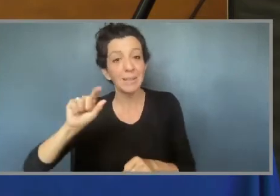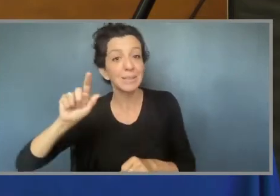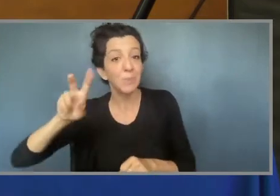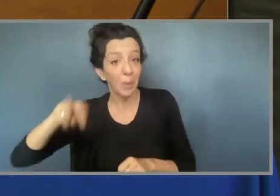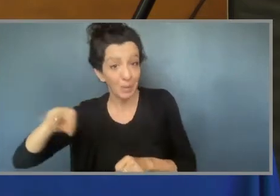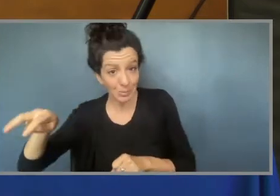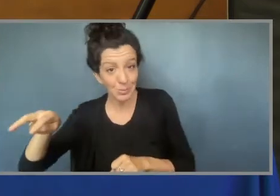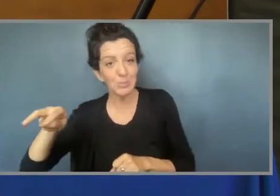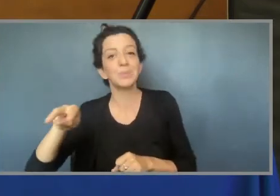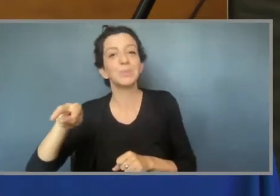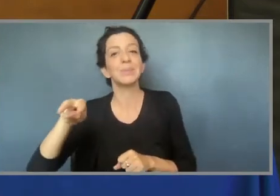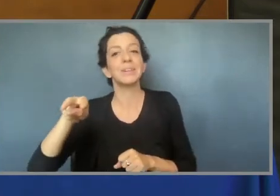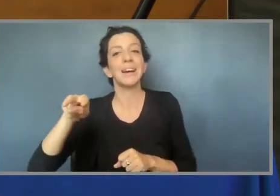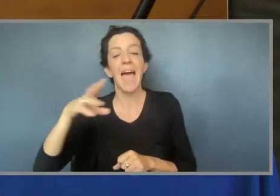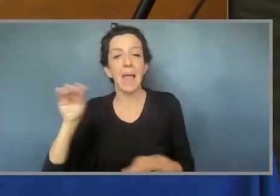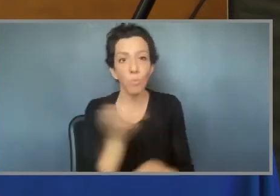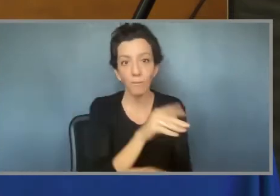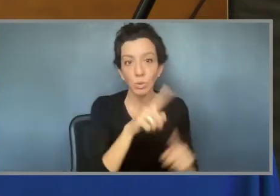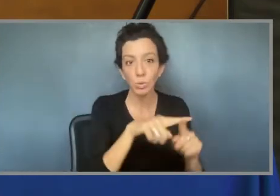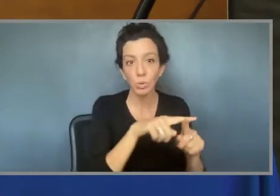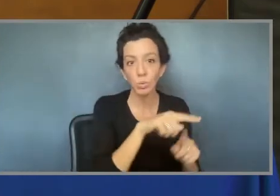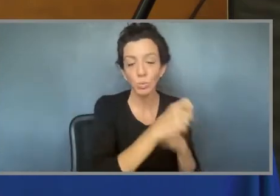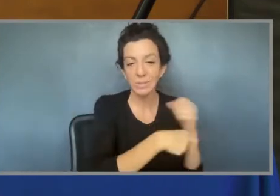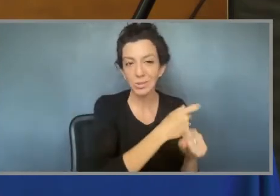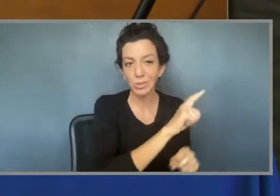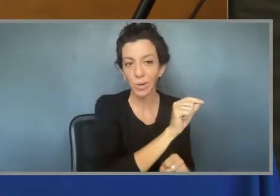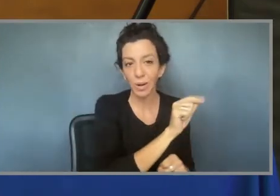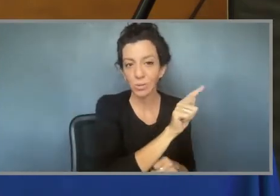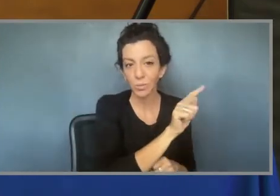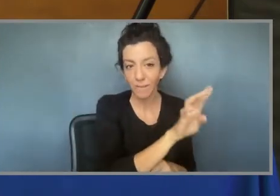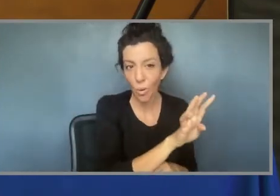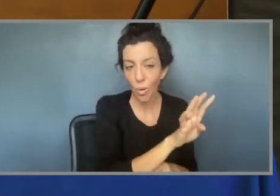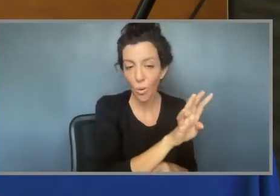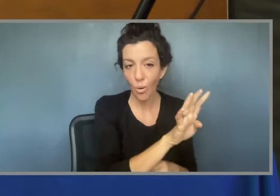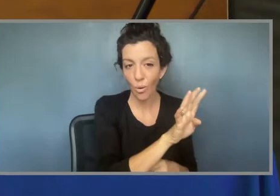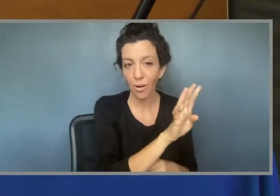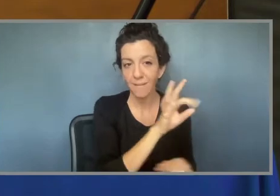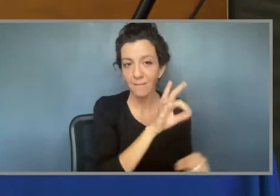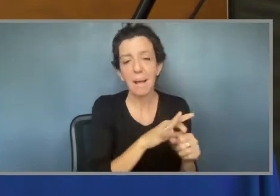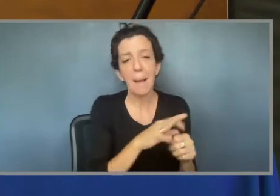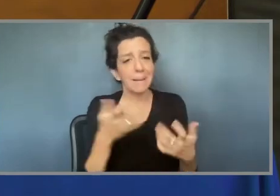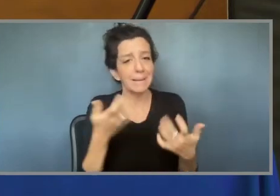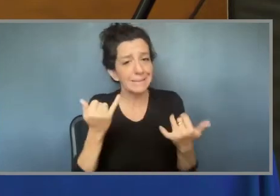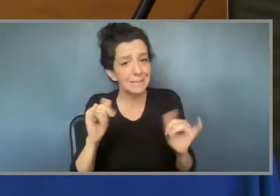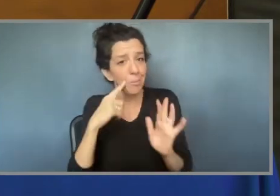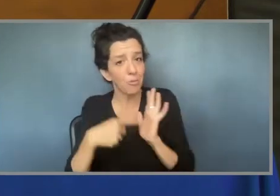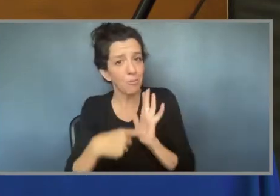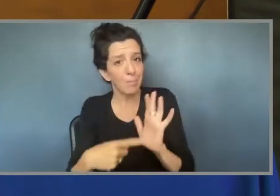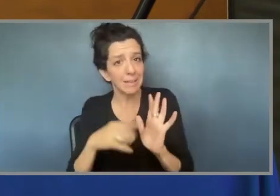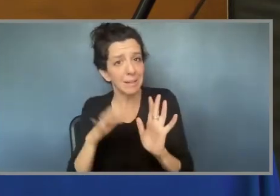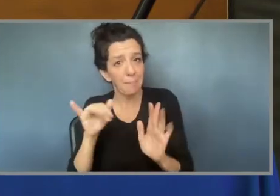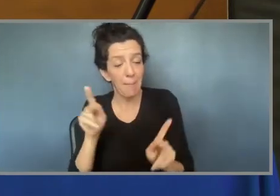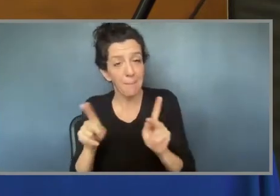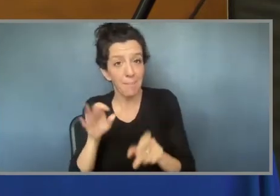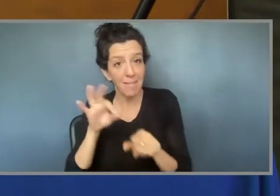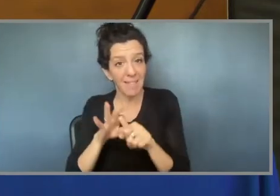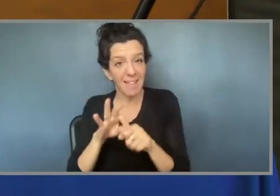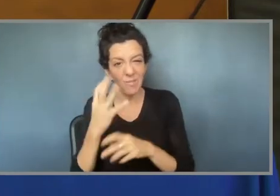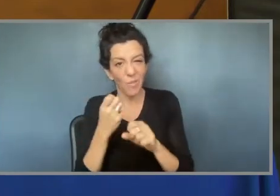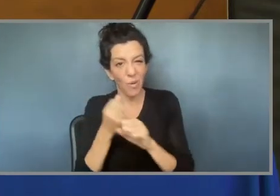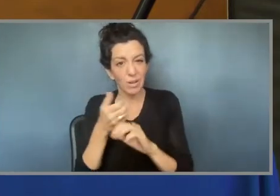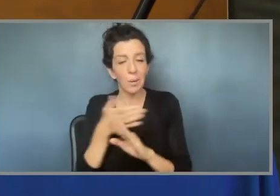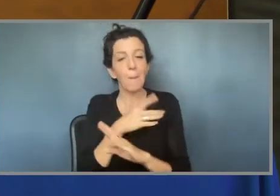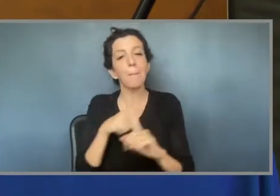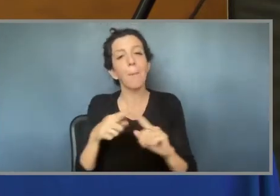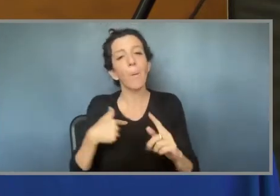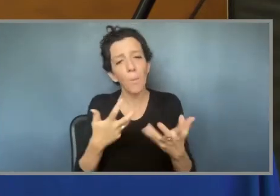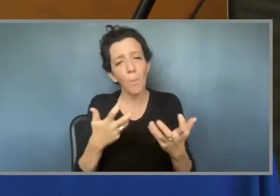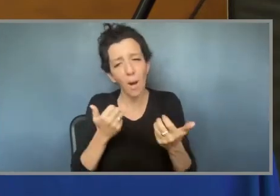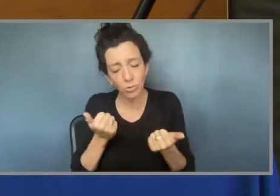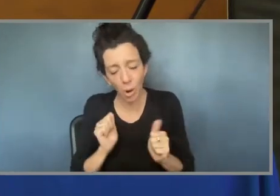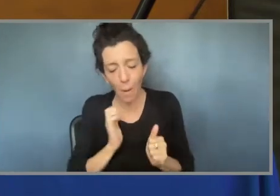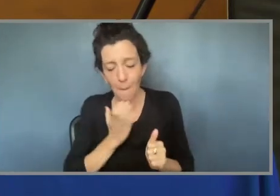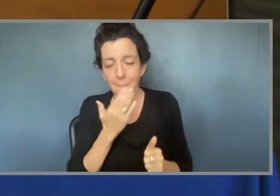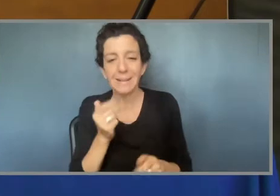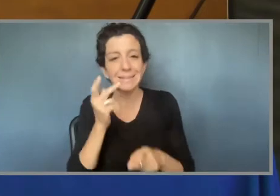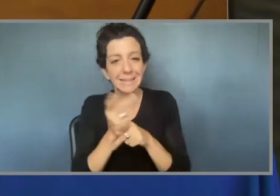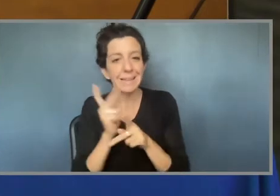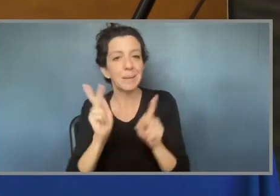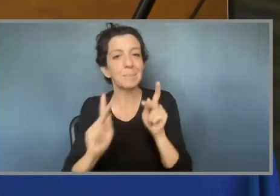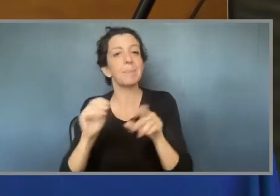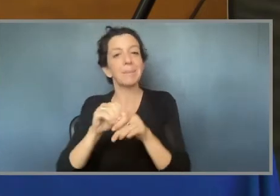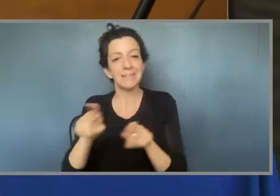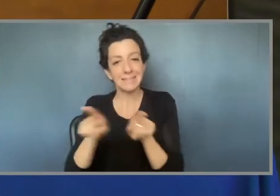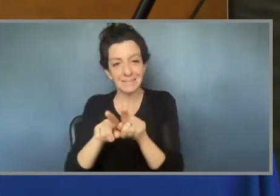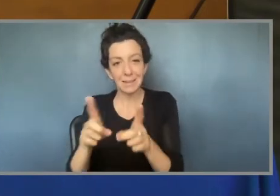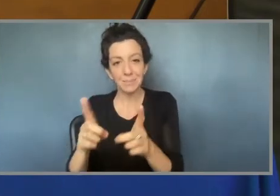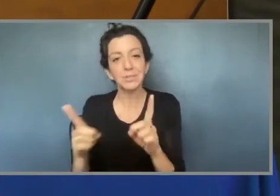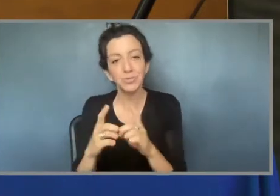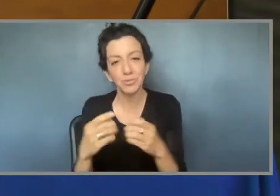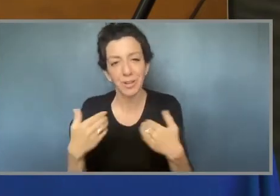Studio: That would be depriving them for two years of a representation, they would still be represented by the folks that